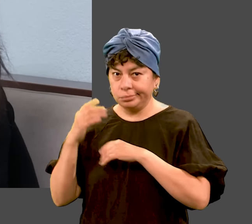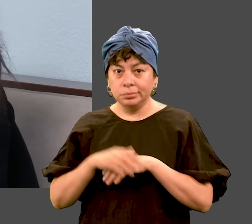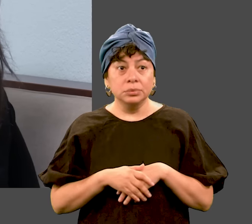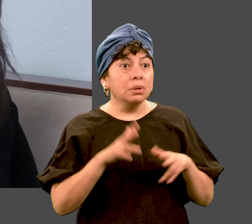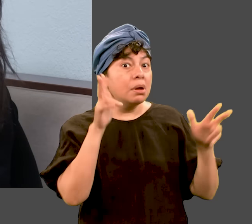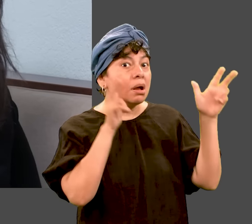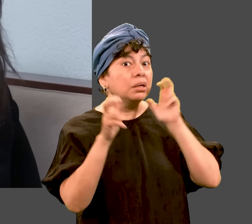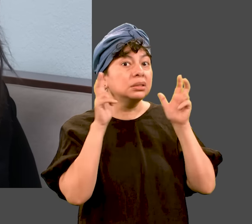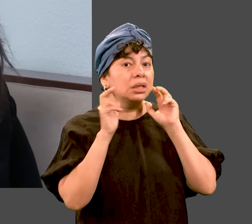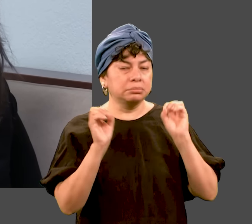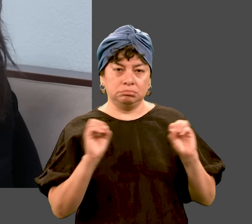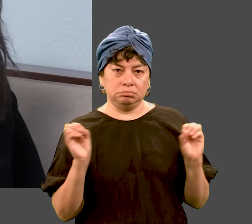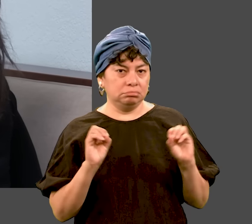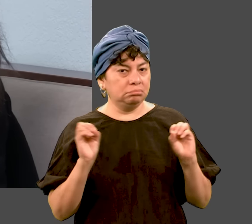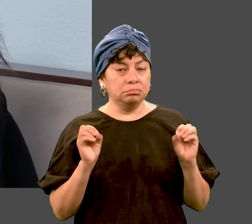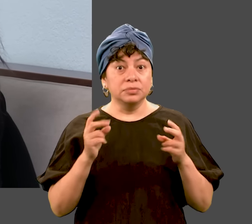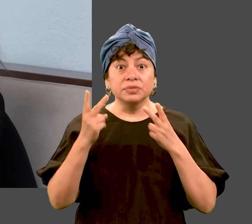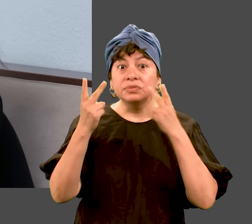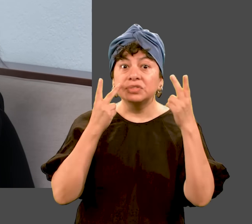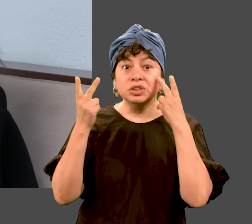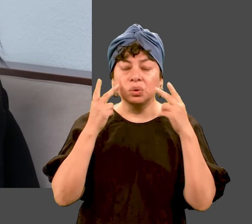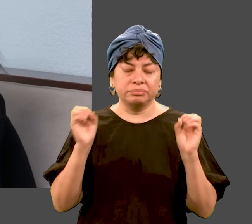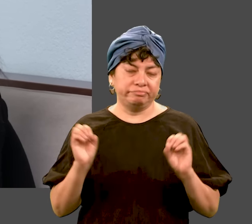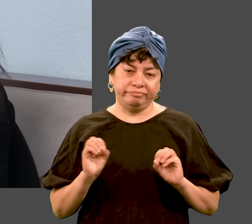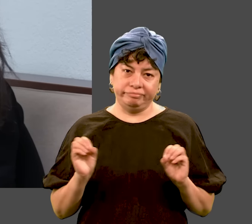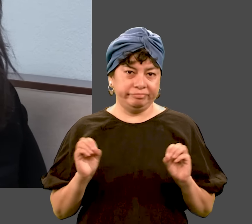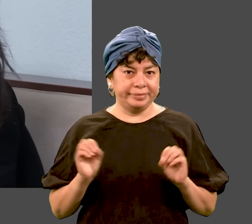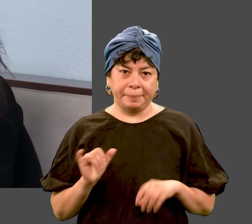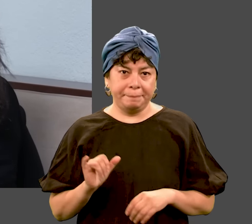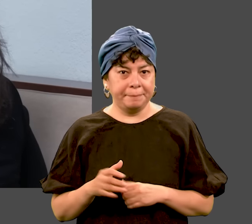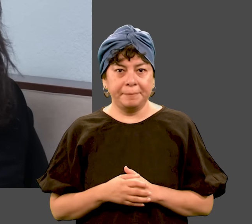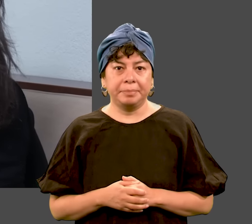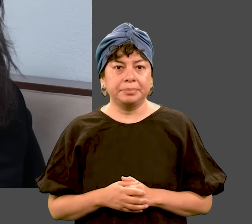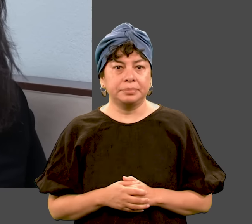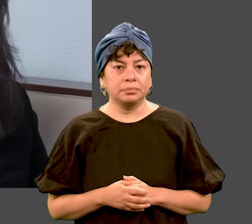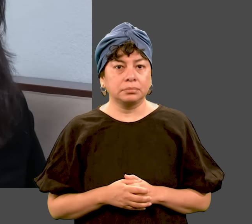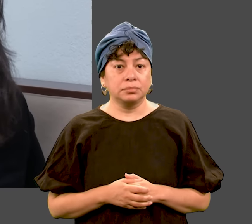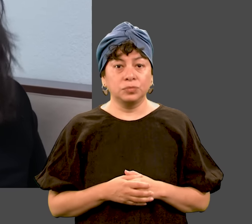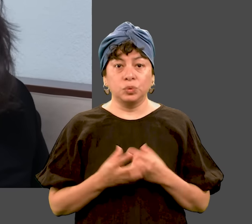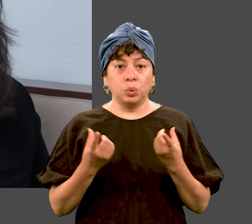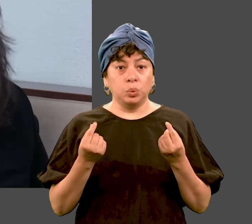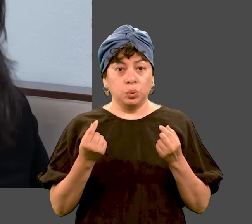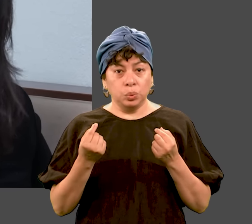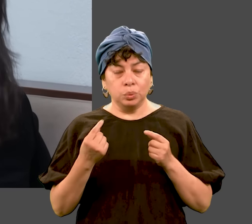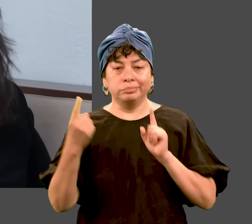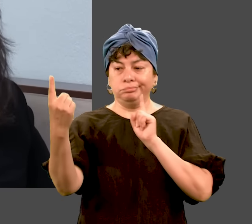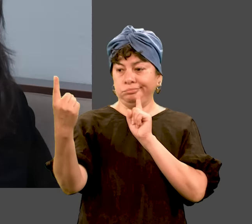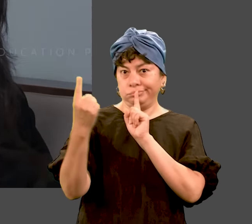and there's no visual ASL happening either. Instead, when you come in, what you need to do is walk up to us and touch us.